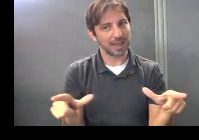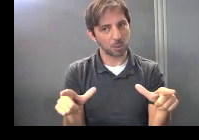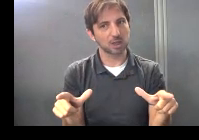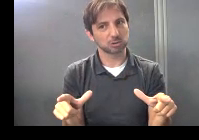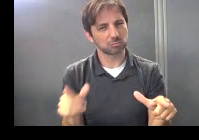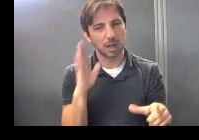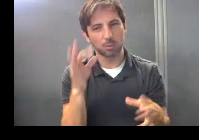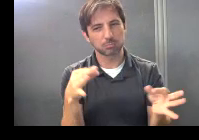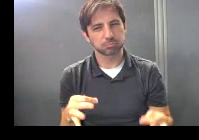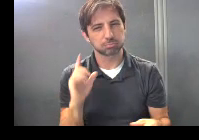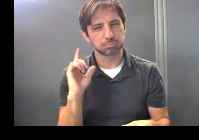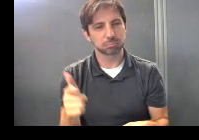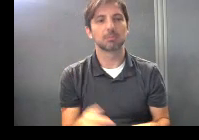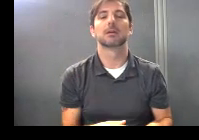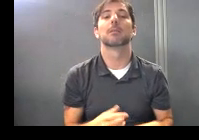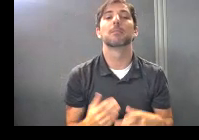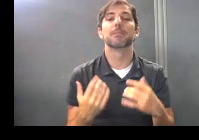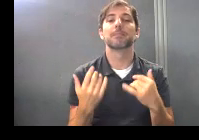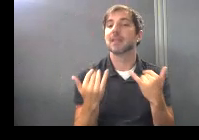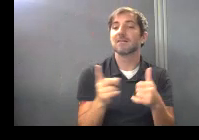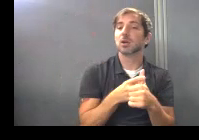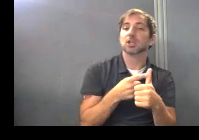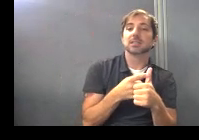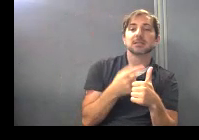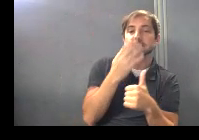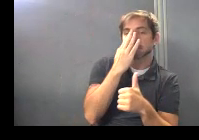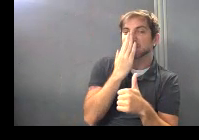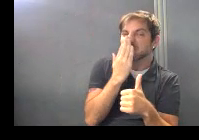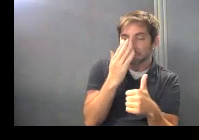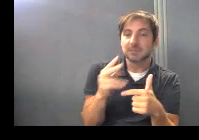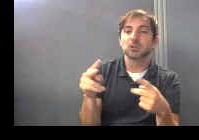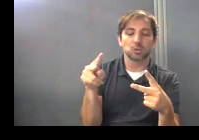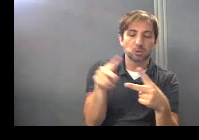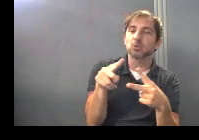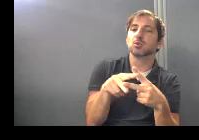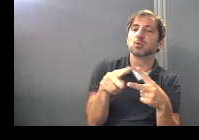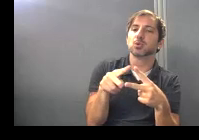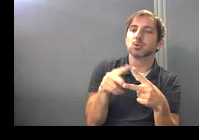I WANT TO GIVE A LITTLE OTHER VIEW OF TWO DIFFERENT WAYS OF LOOKING AT DISABILITY THAT